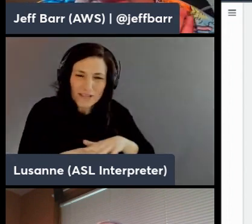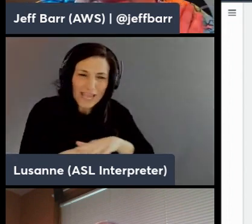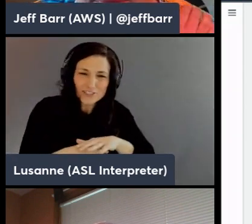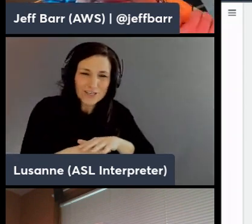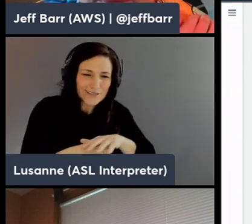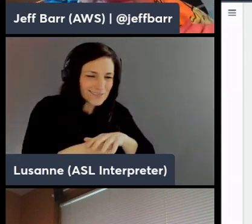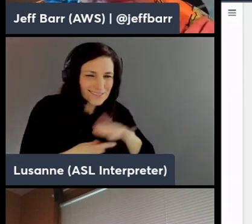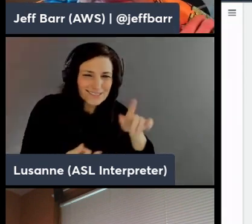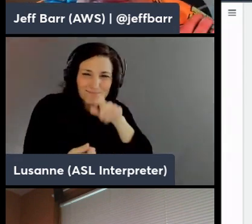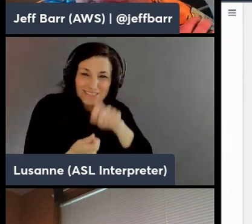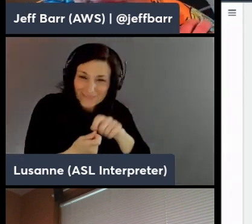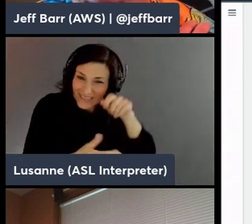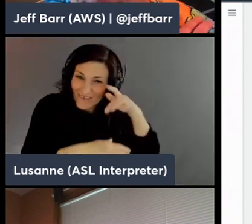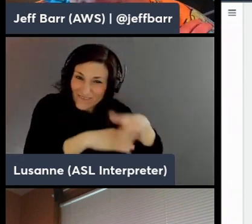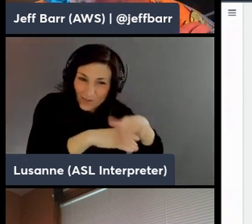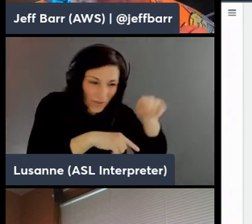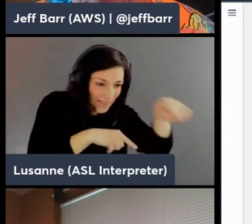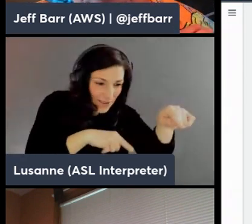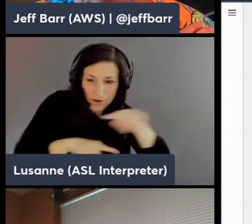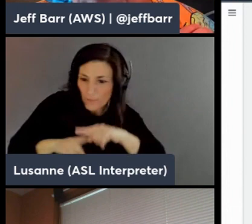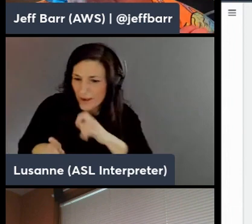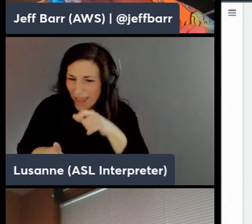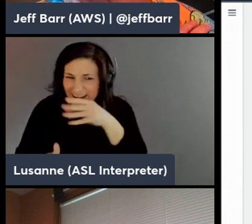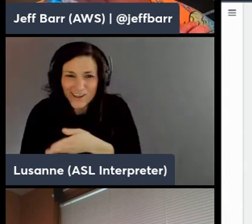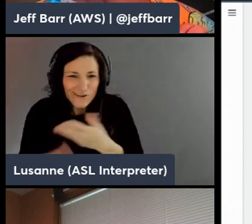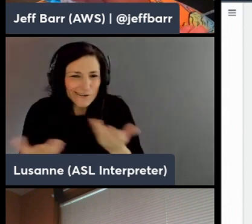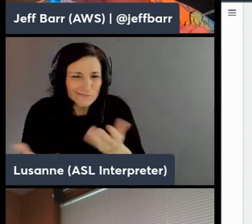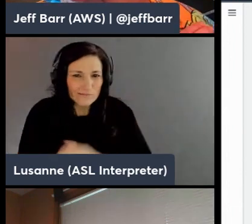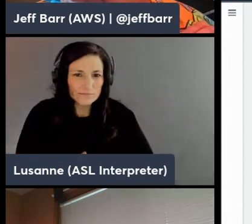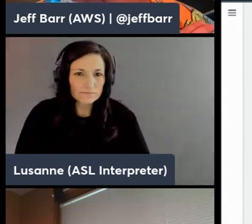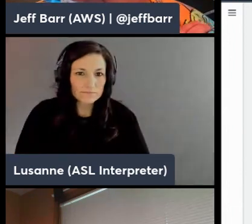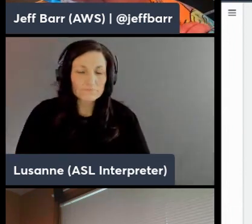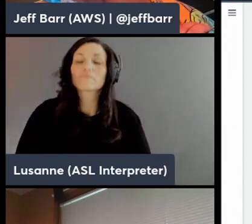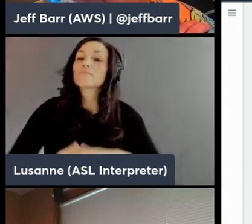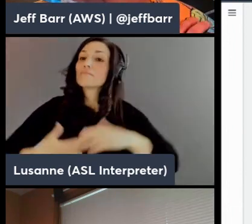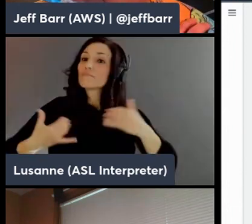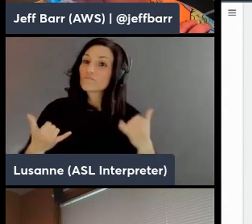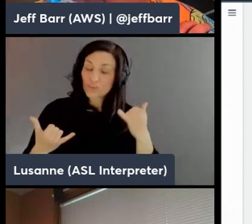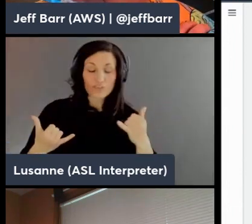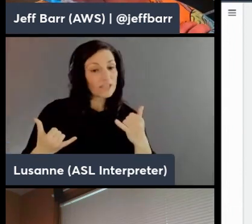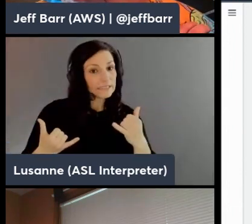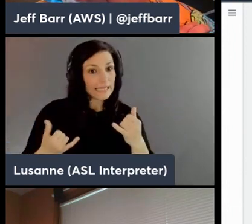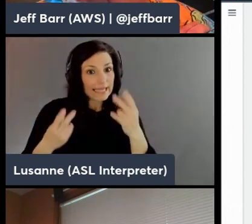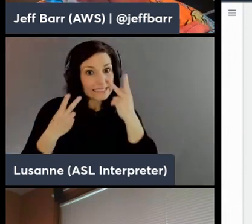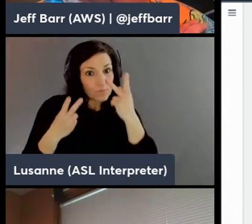So we are currently, so in our preview again, we are launched in just one region,